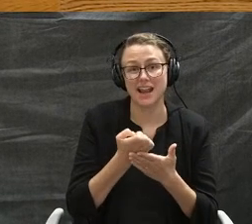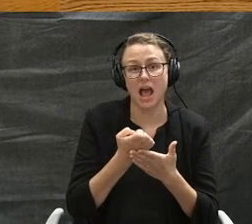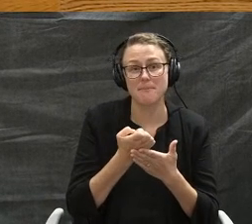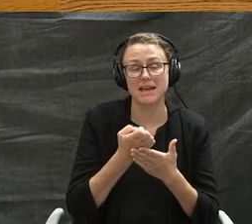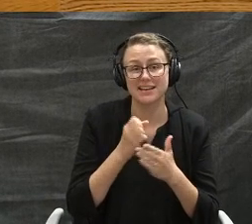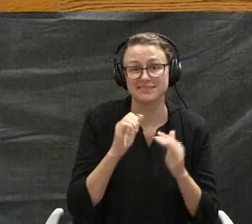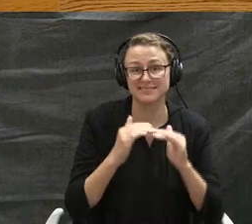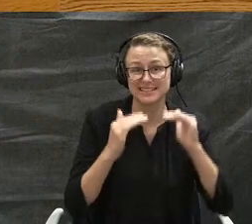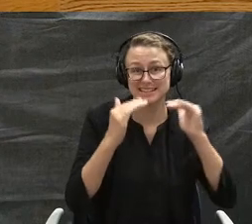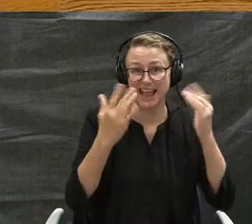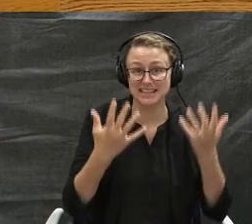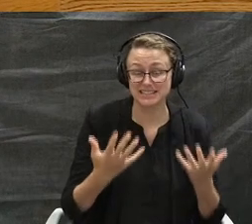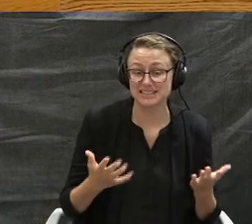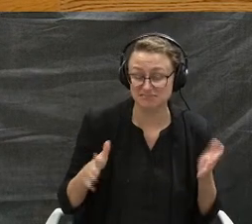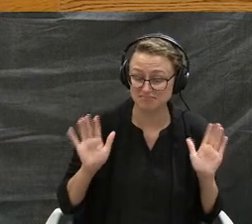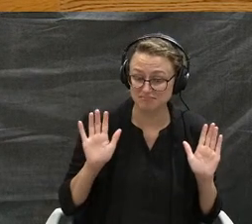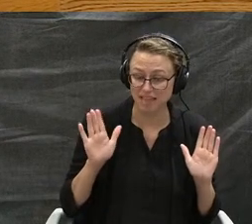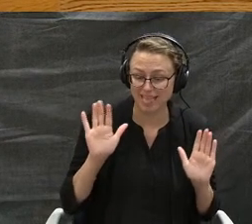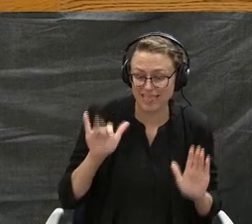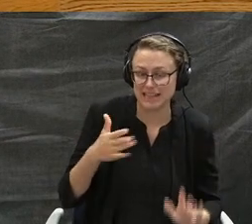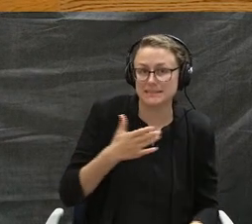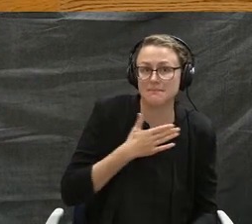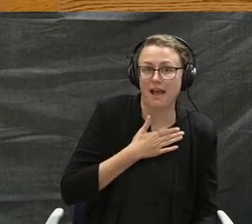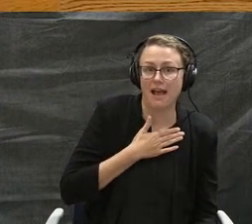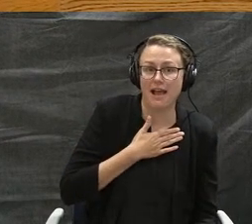So that would be my addition there.